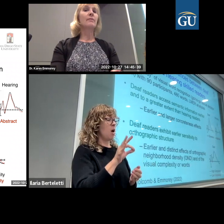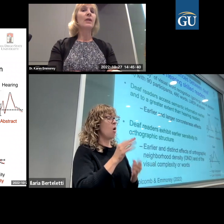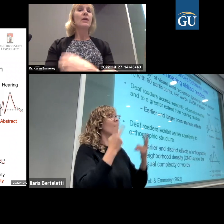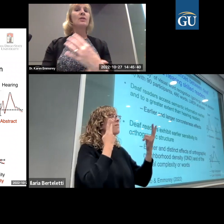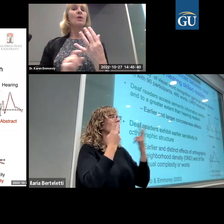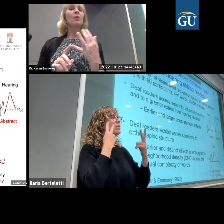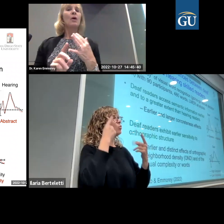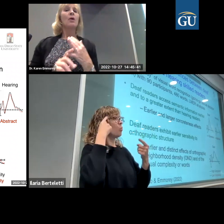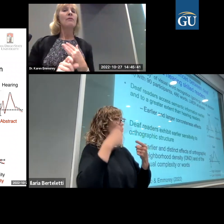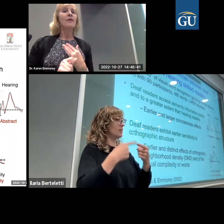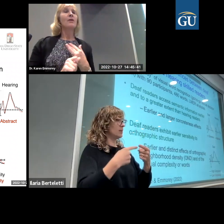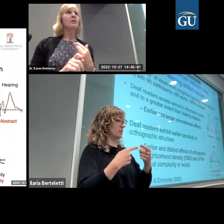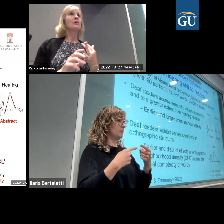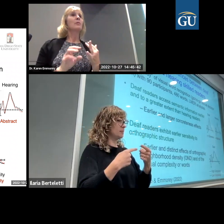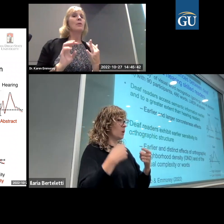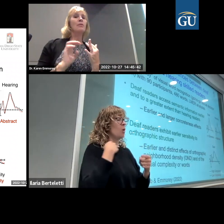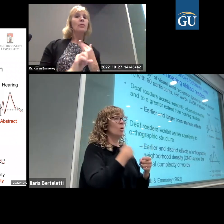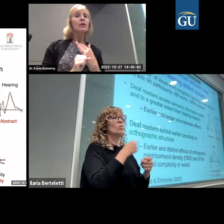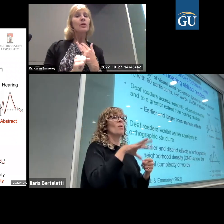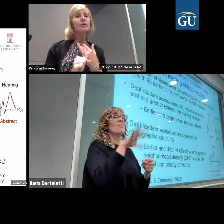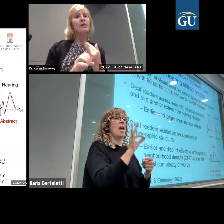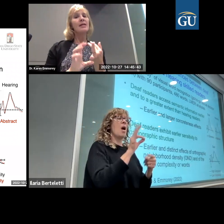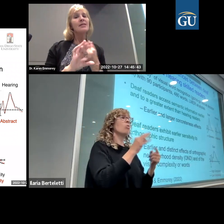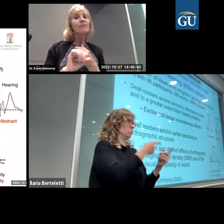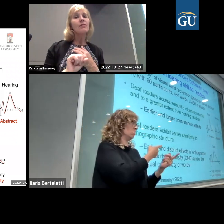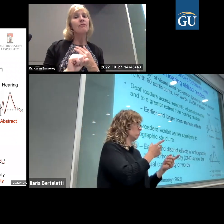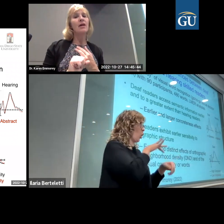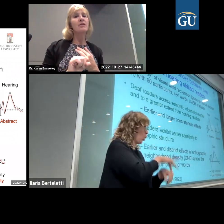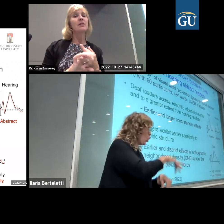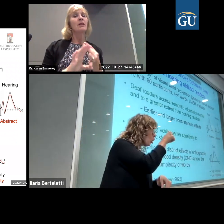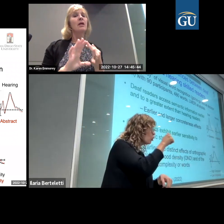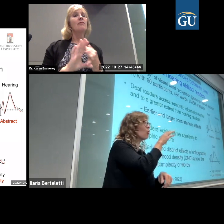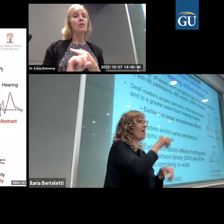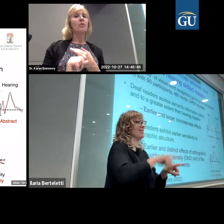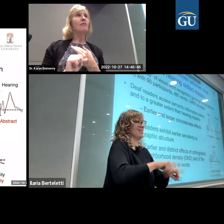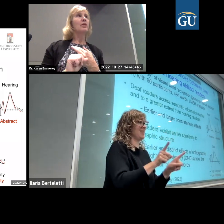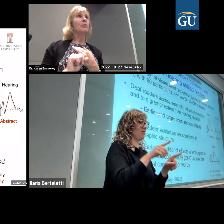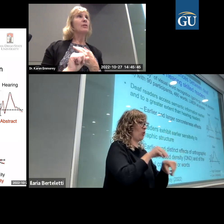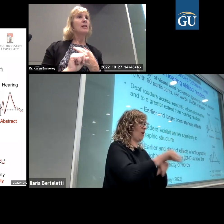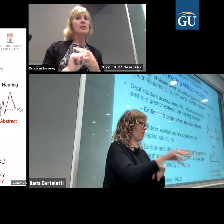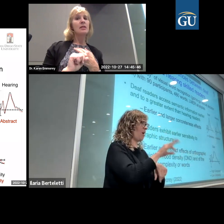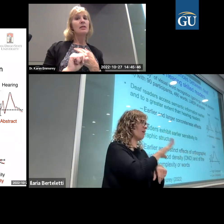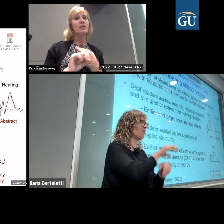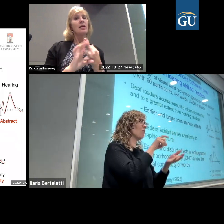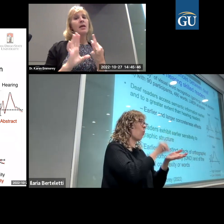So I just start with the with the graphic neighborhood density. So this is how many words look the same, How many are in that neighborhood,